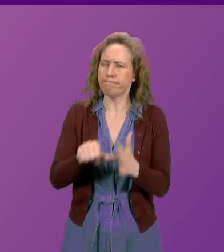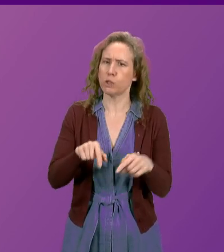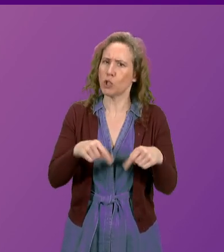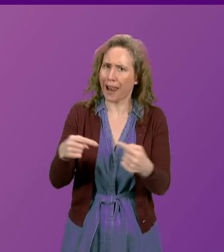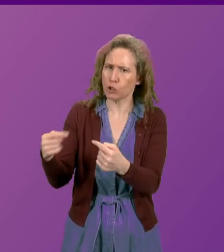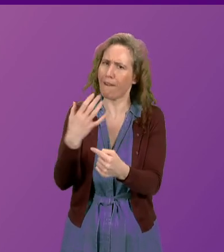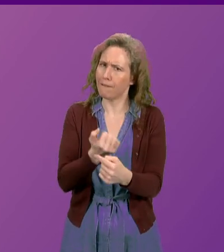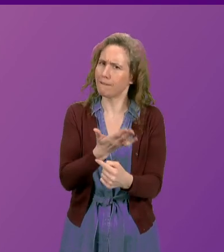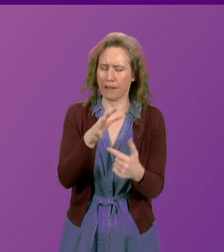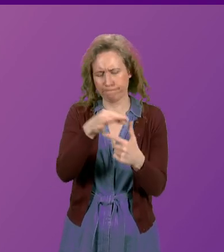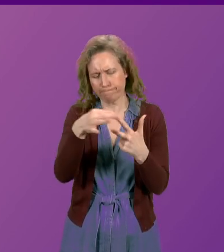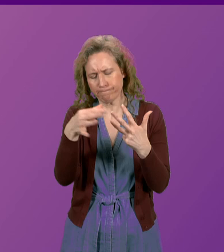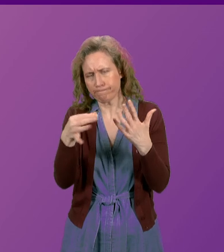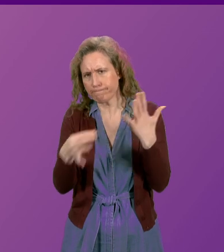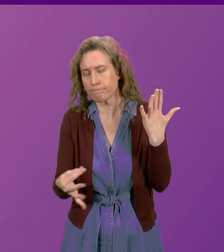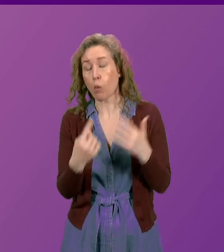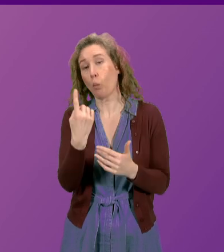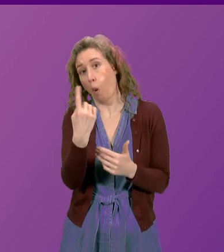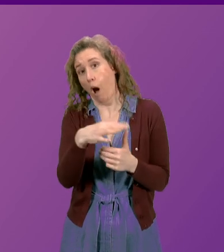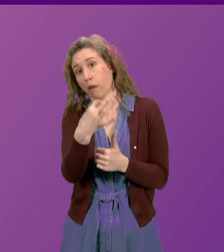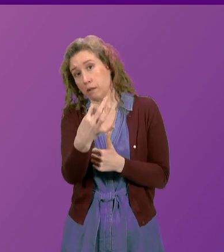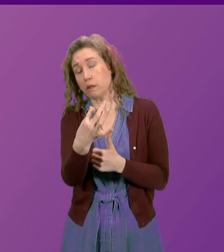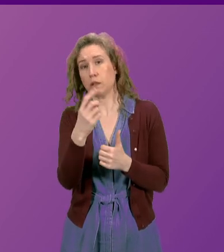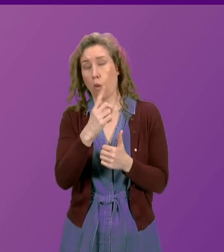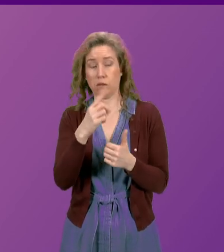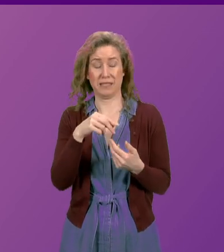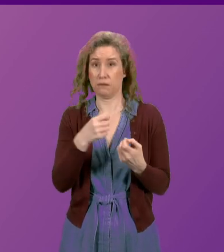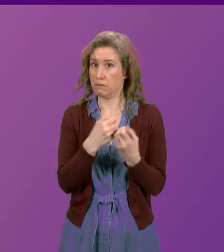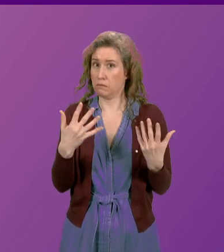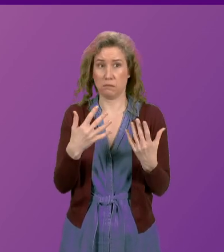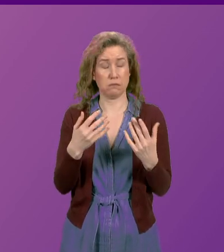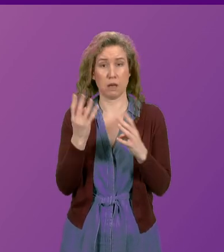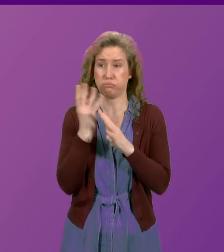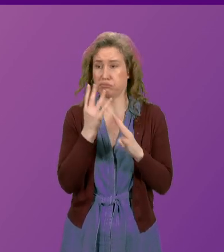by a number of factors. One of them is the increase in demand in the aftermath of Covid,